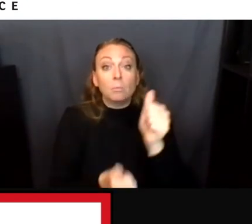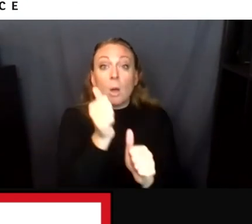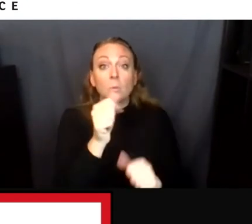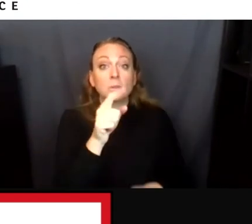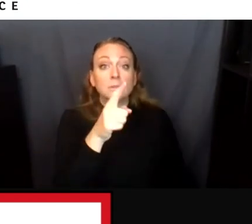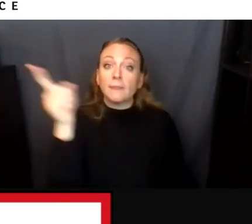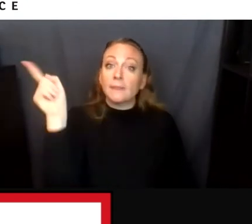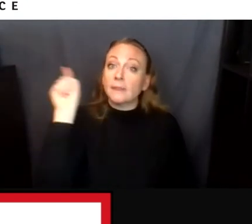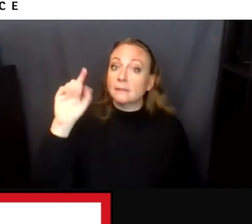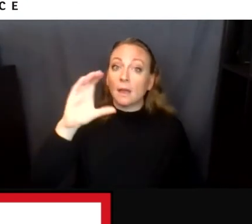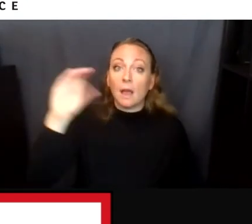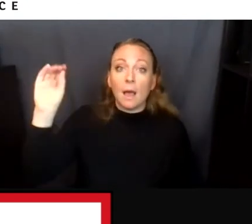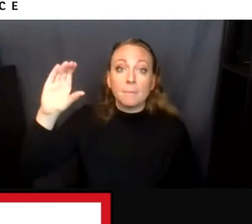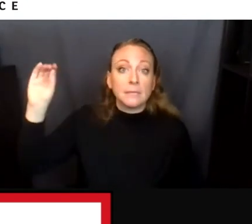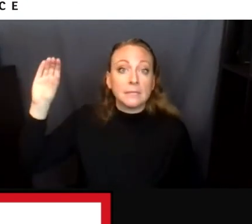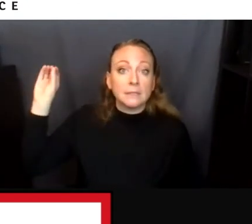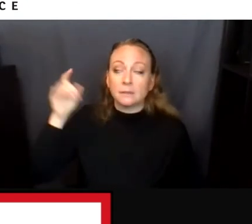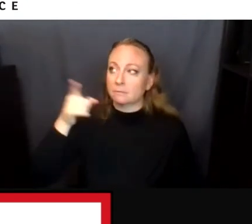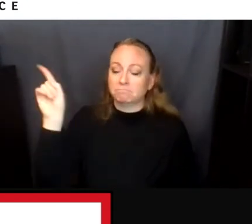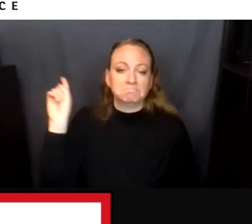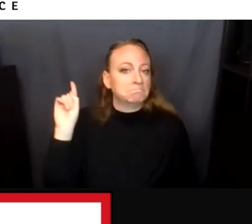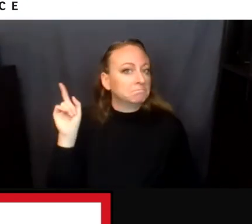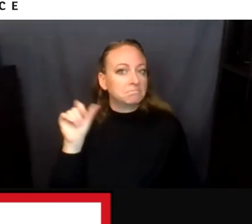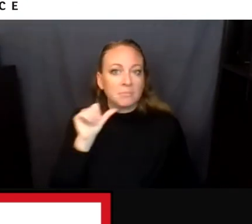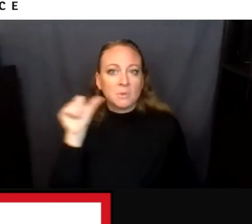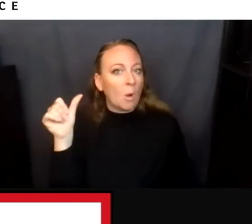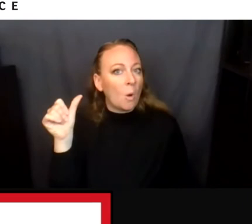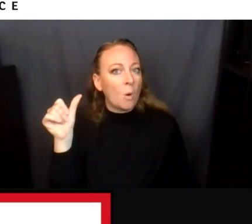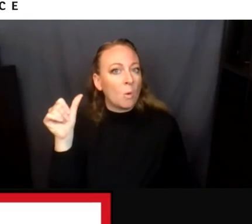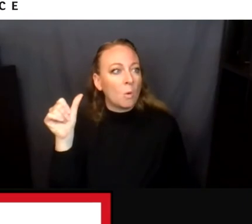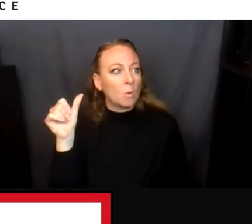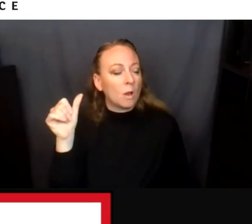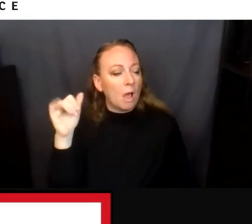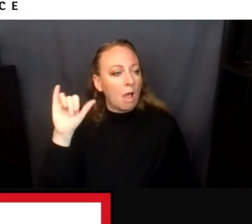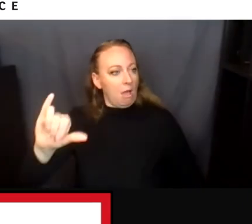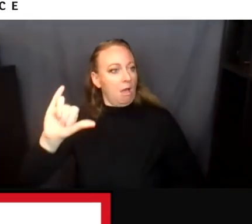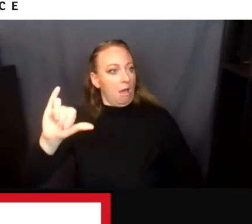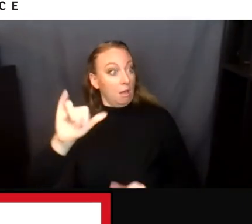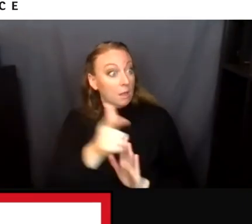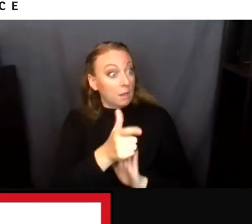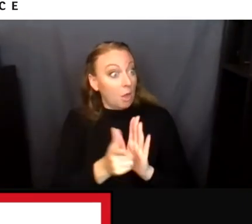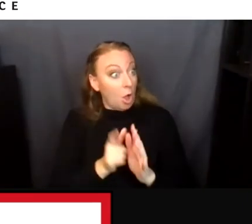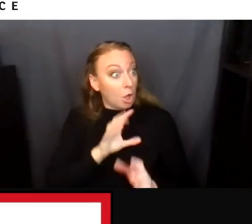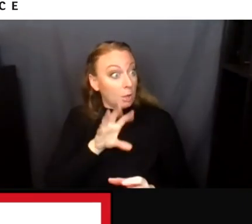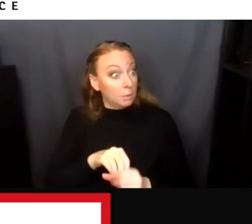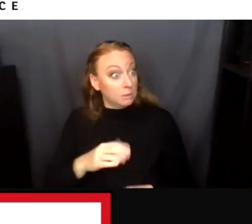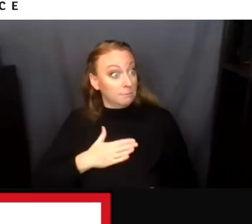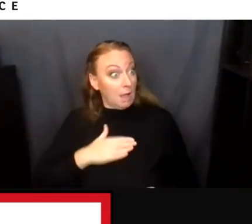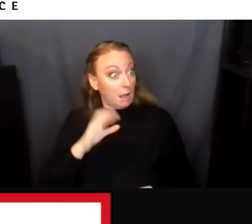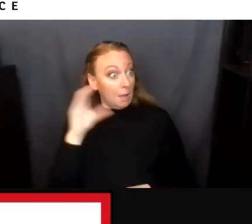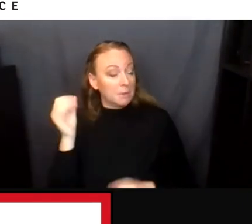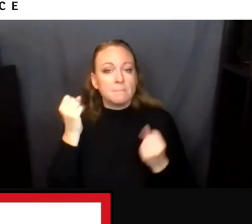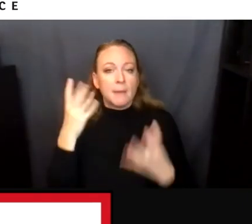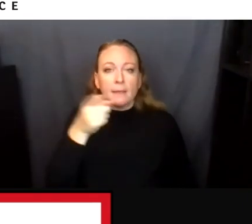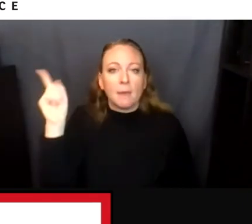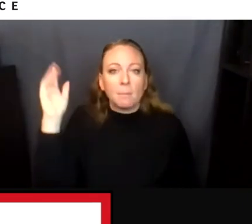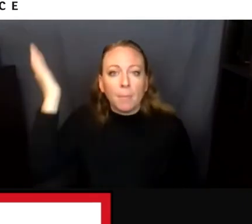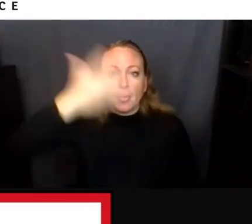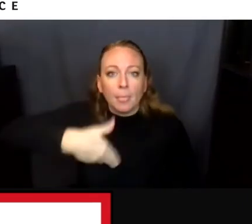don't realize that the law does cover them. And so by you speaking up, and saying something,